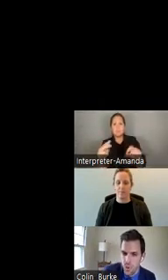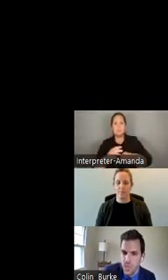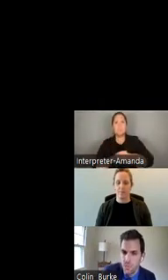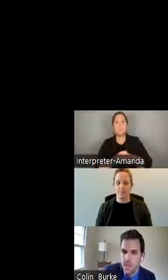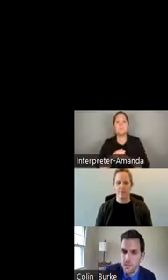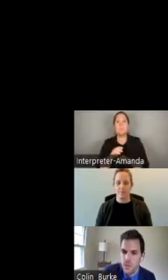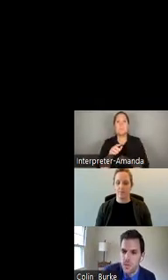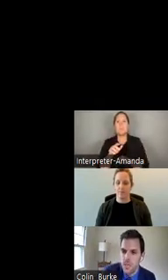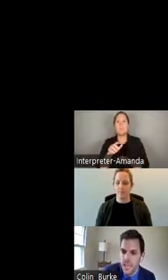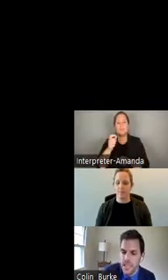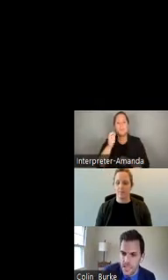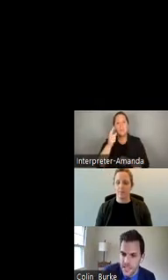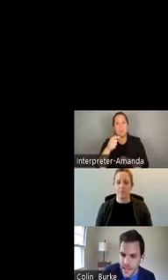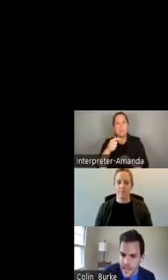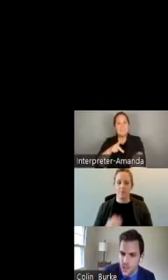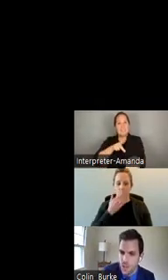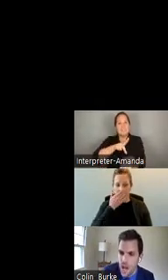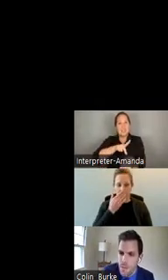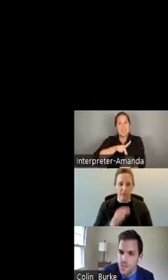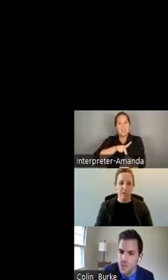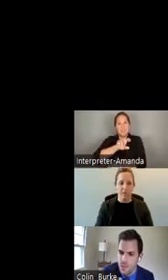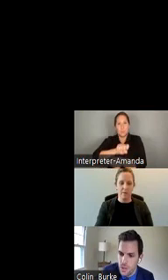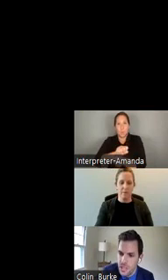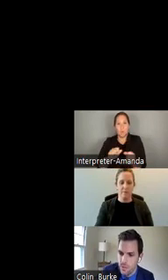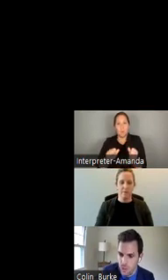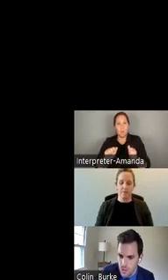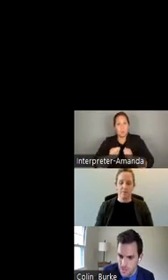working with youth in these settings who are coming to us looking for treatment